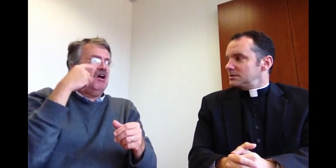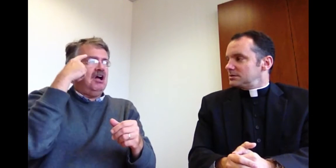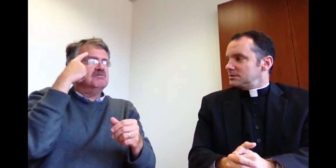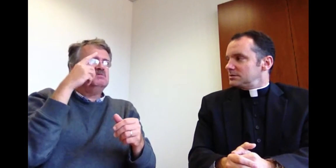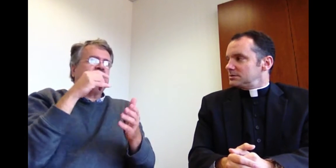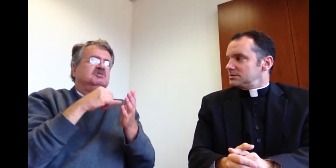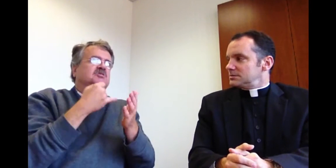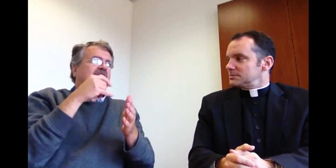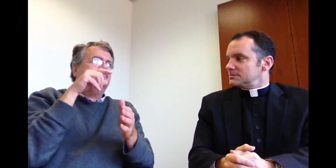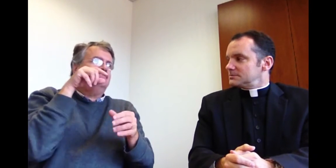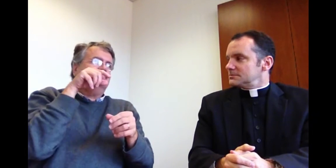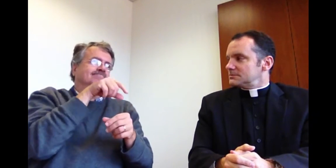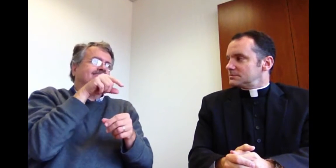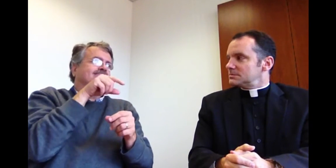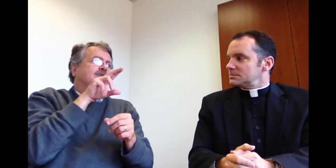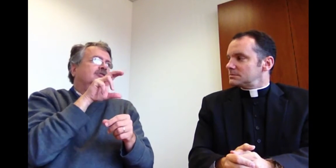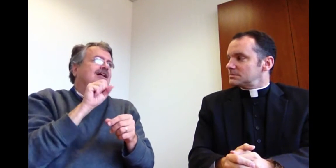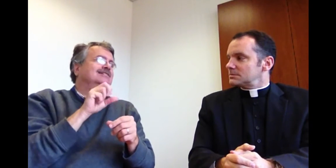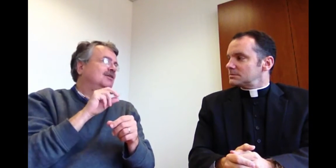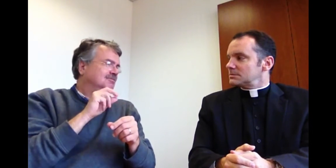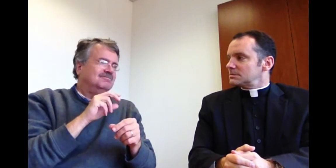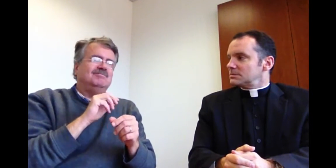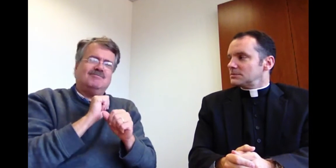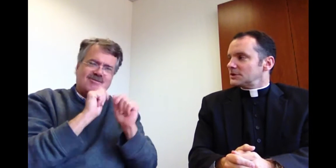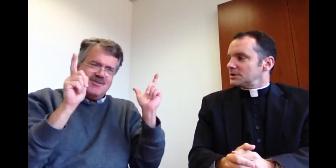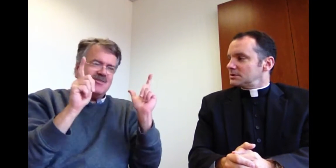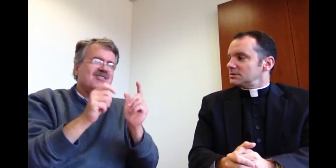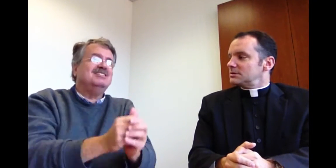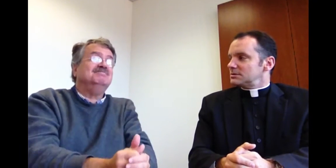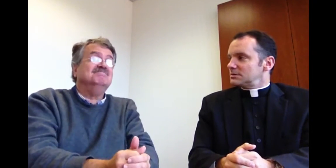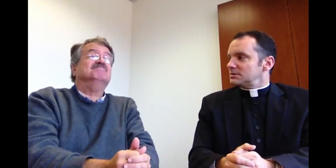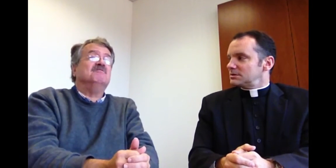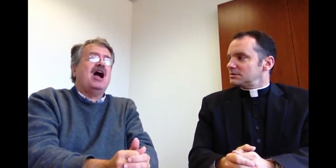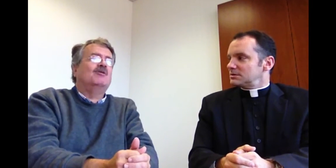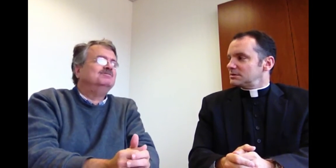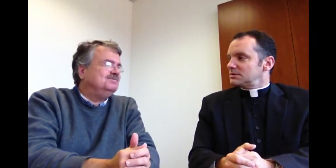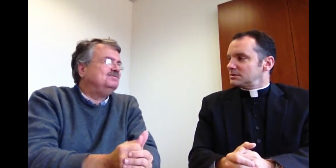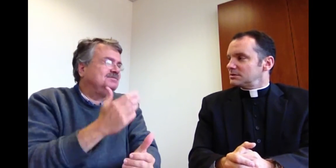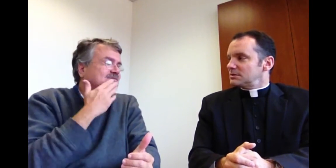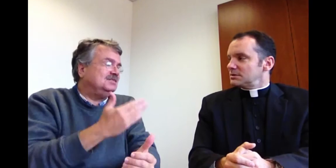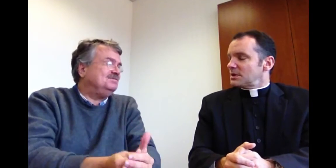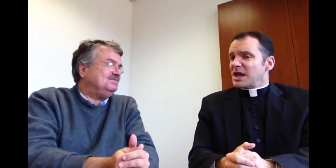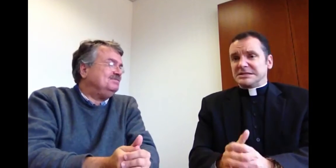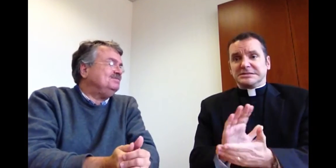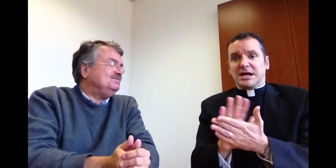I thought it was only just the United States, but no. That was a nice surprise! Wow! That was good!